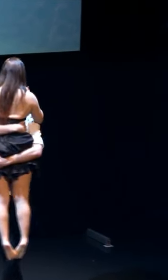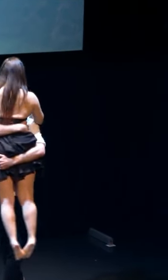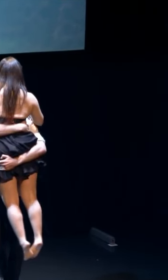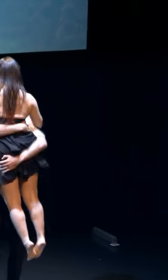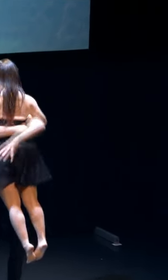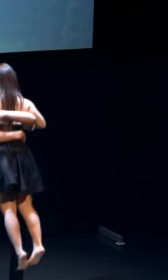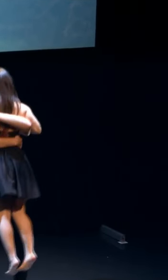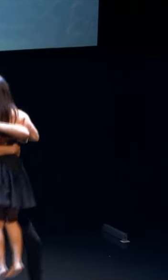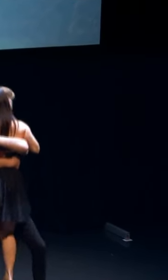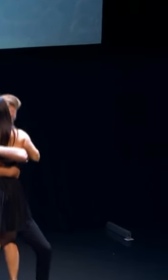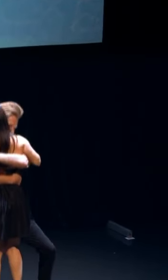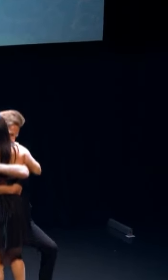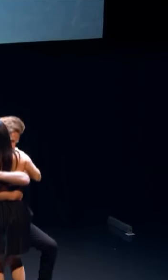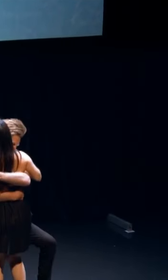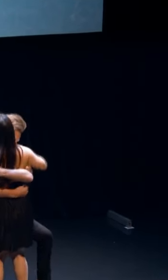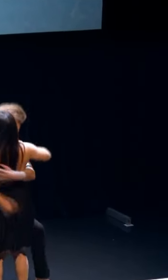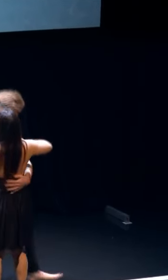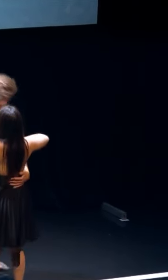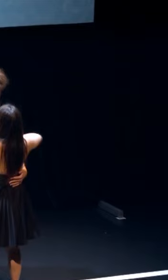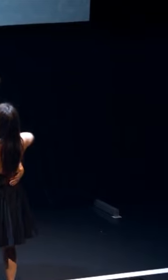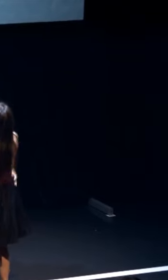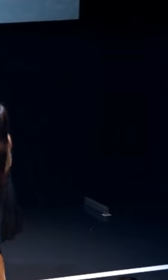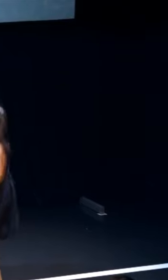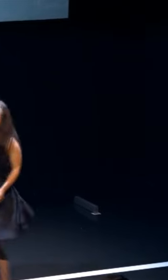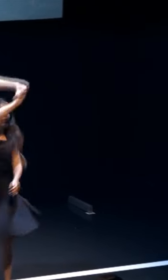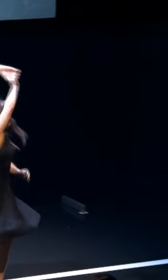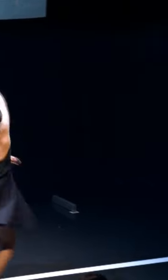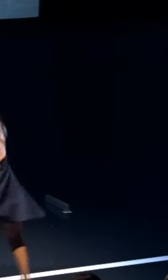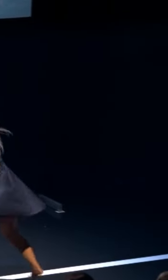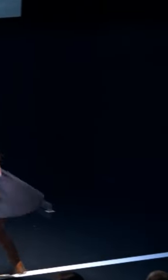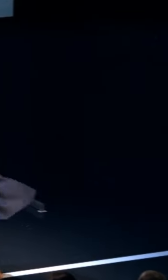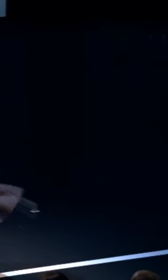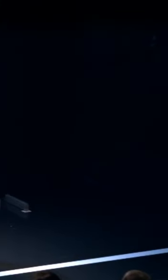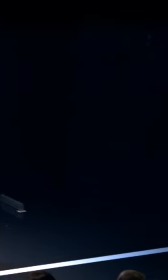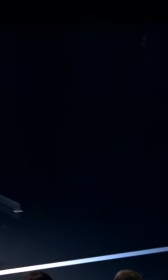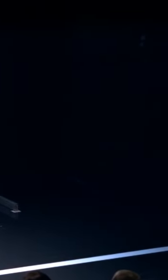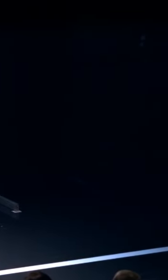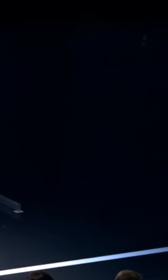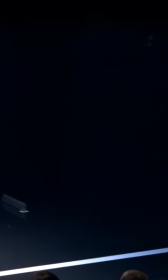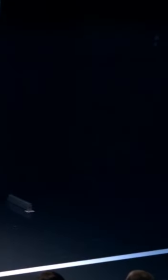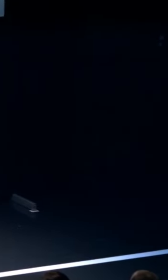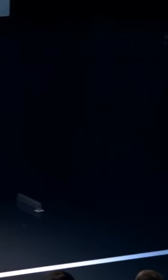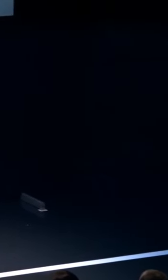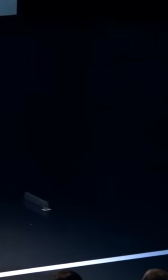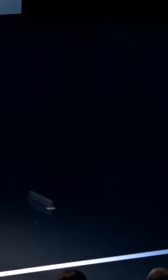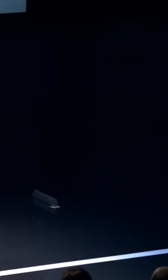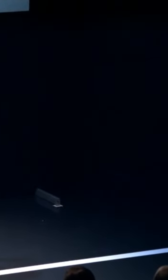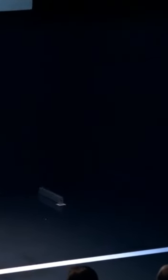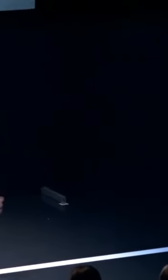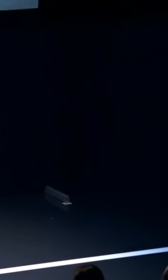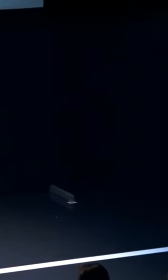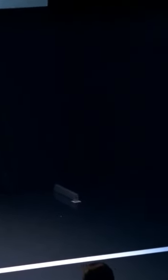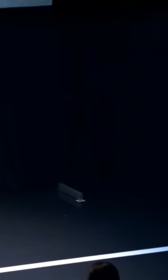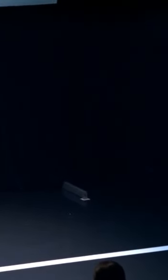# A mirror # A sponge